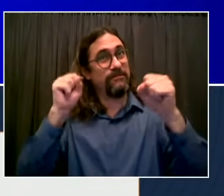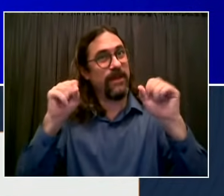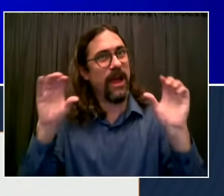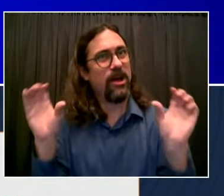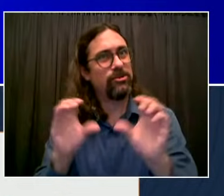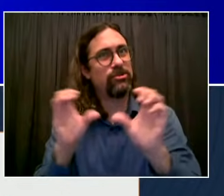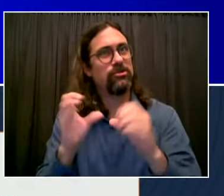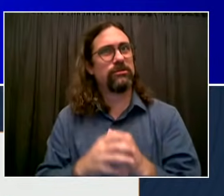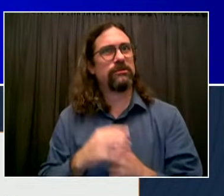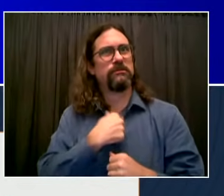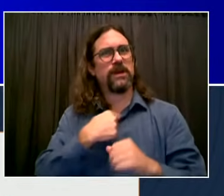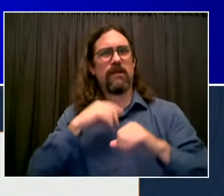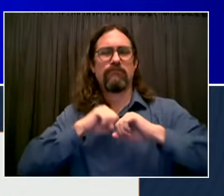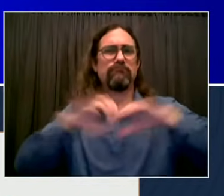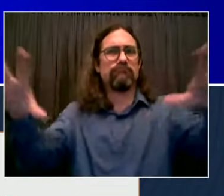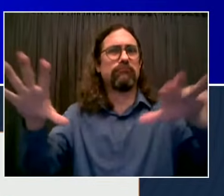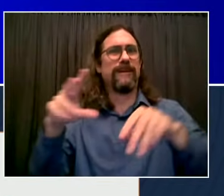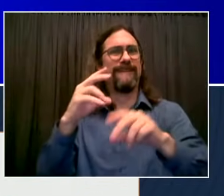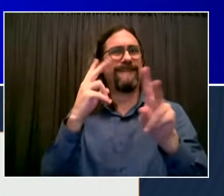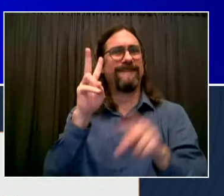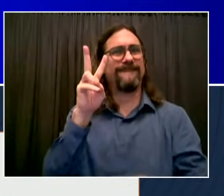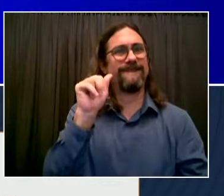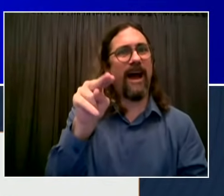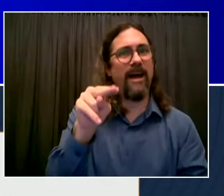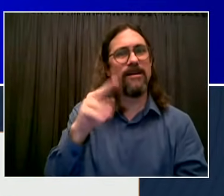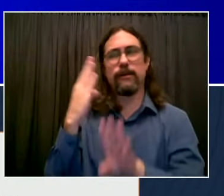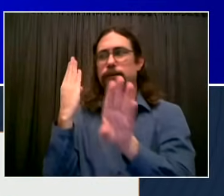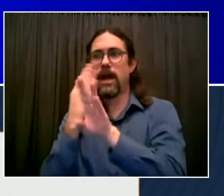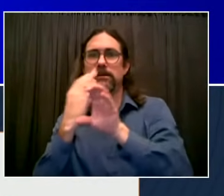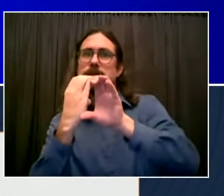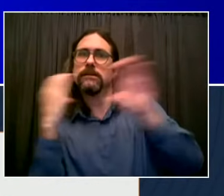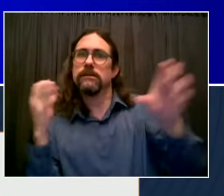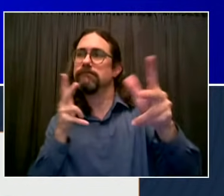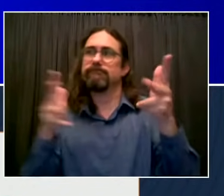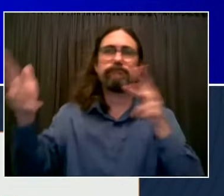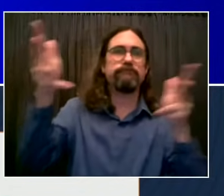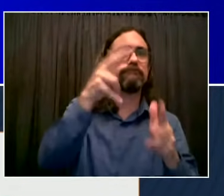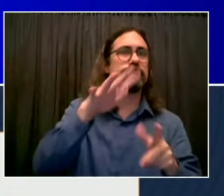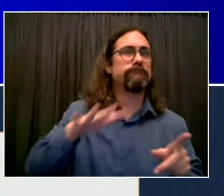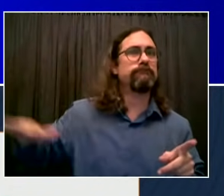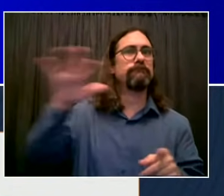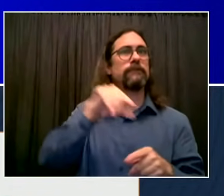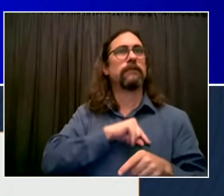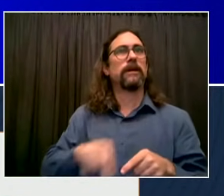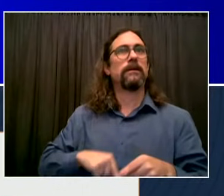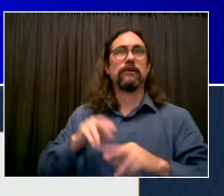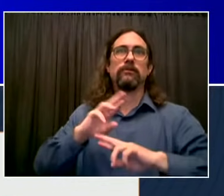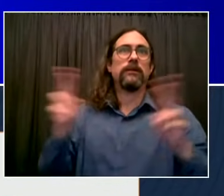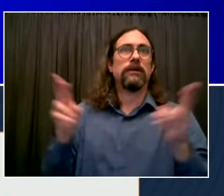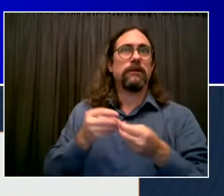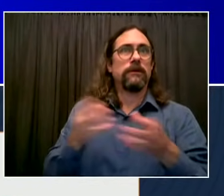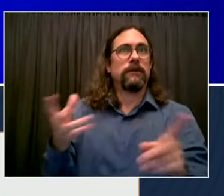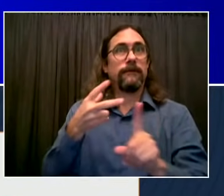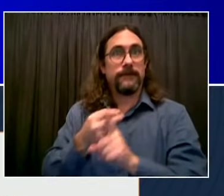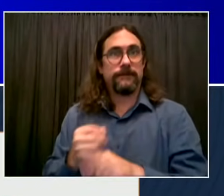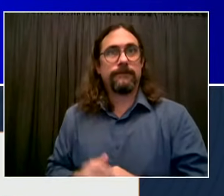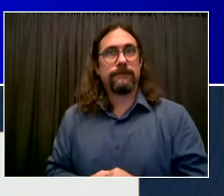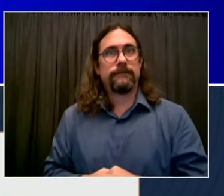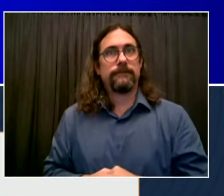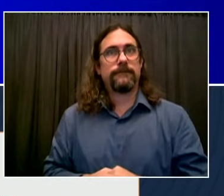MIOBLE VACCINE BUSES, MOBILE UNITS HAVE BEEN INCREDIBLY SUCCESSFUL. WE'RE DOING MORE AND MORE ON THAT. THE REWILL BE ONE RIGHT HERE AT BOROUGH HALL